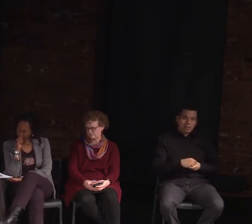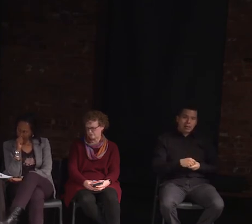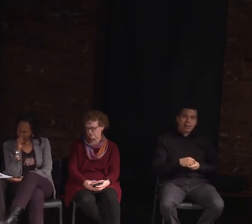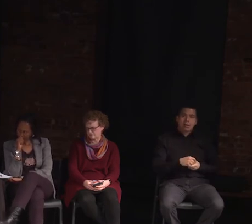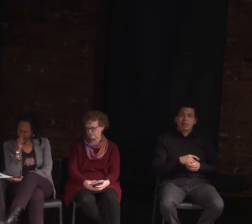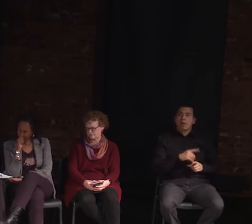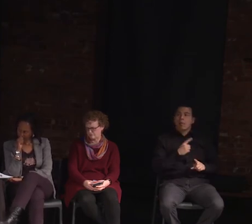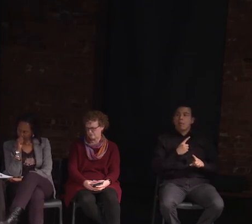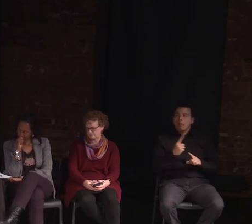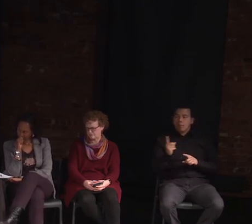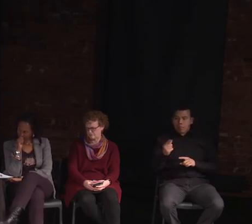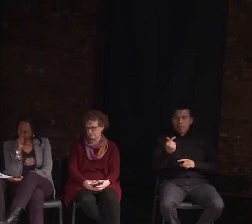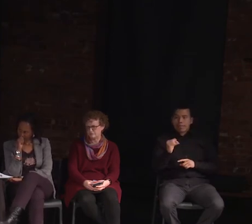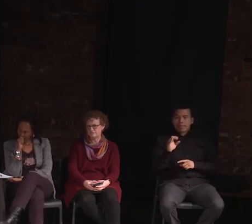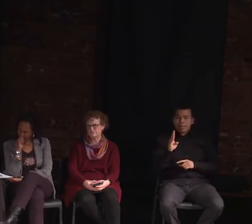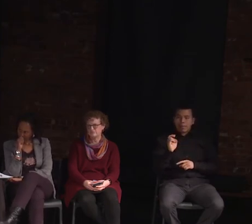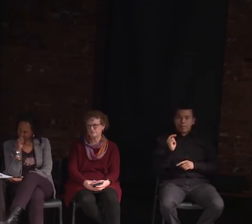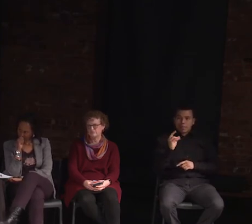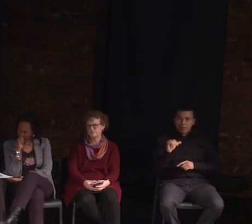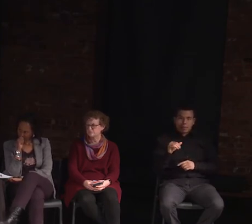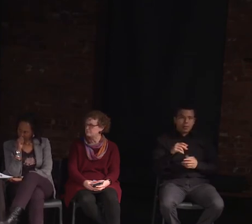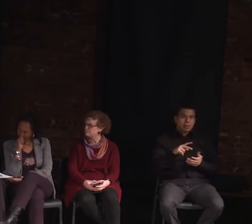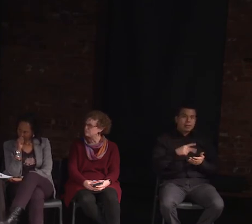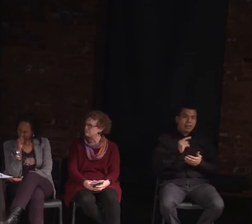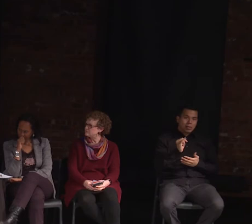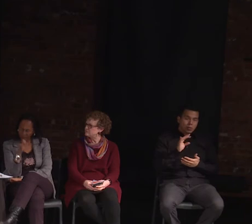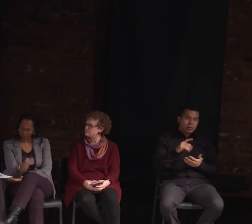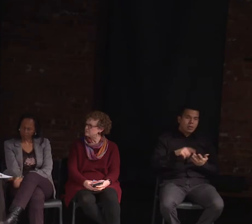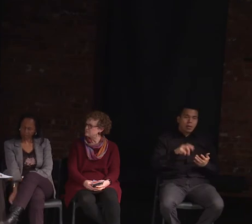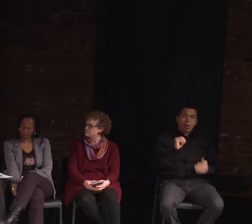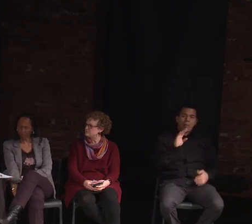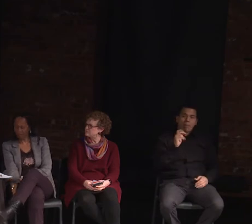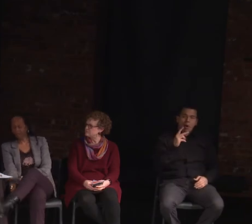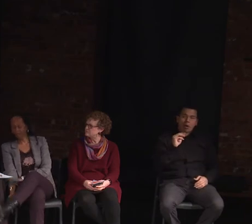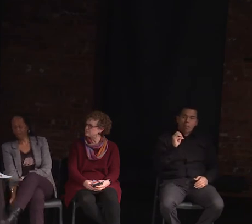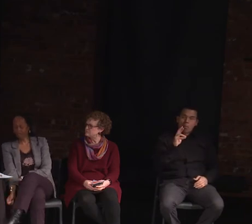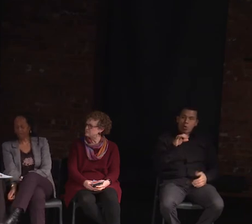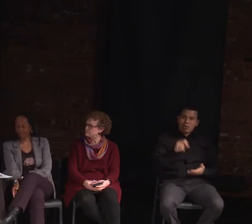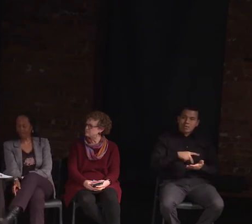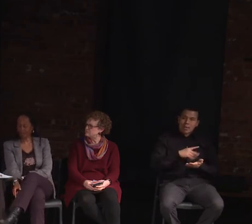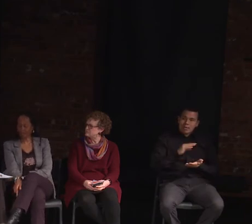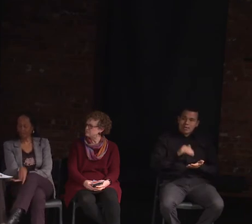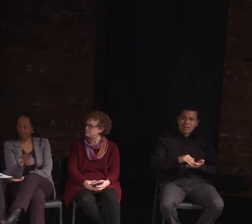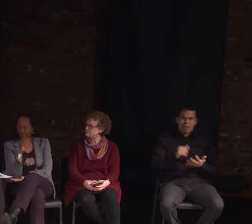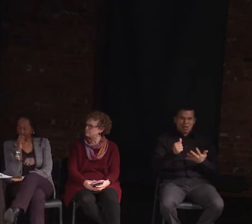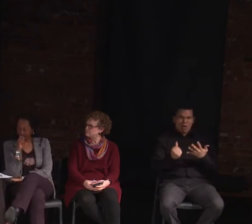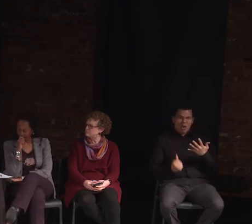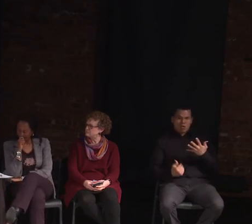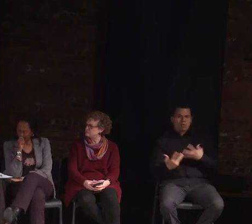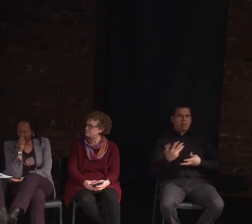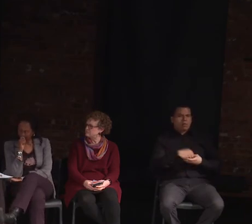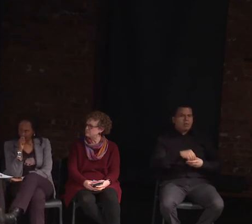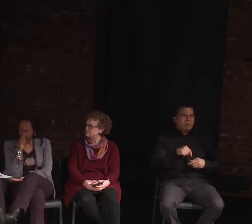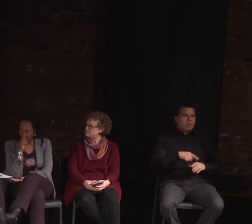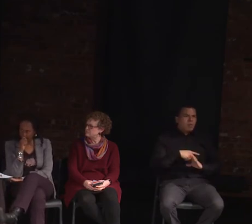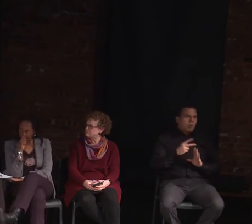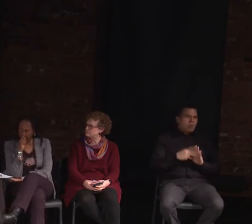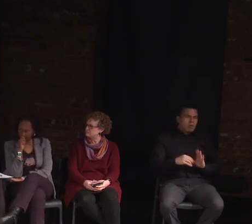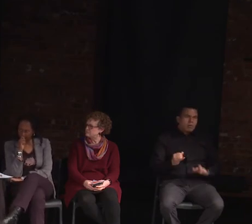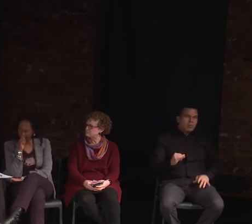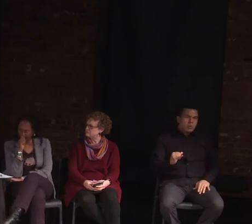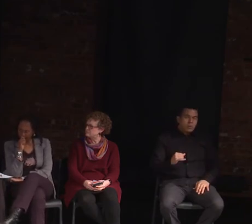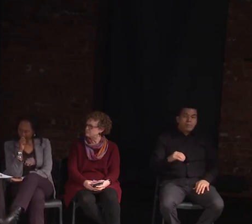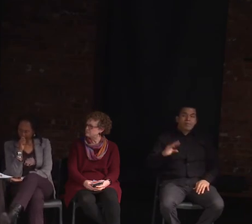Gibney, Dance/NYC, Mark Morris Dance Center, Kumbay and The Brooklyn Arts Exchange.